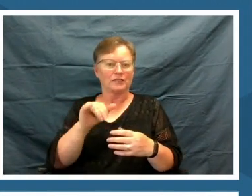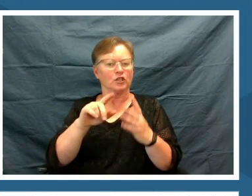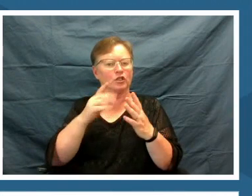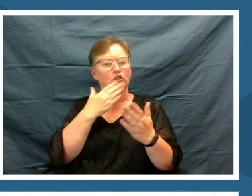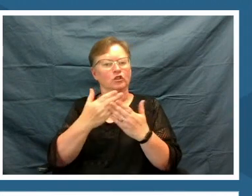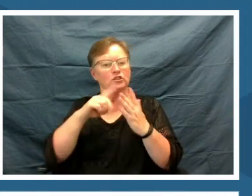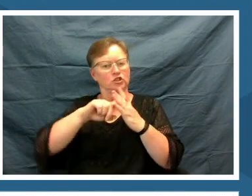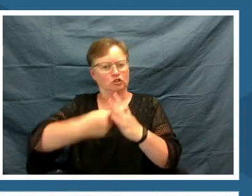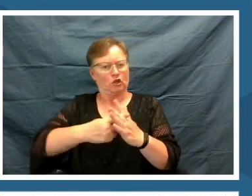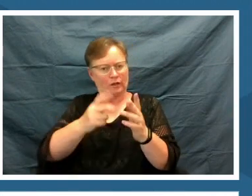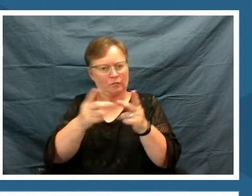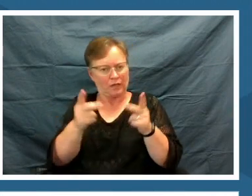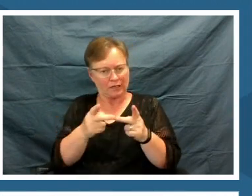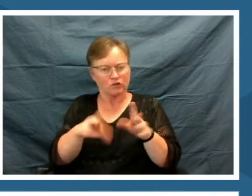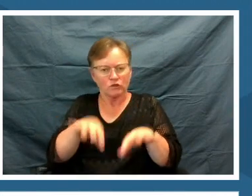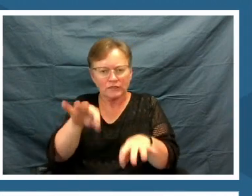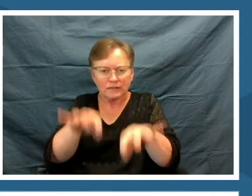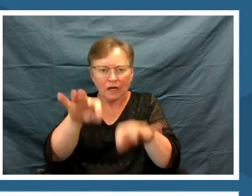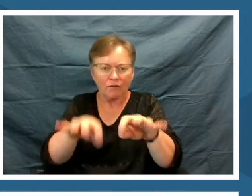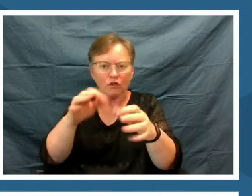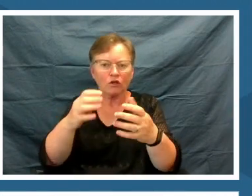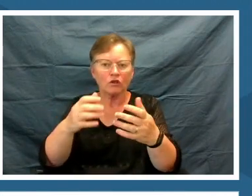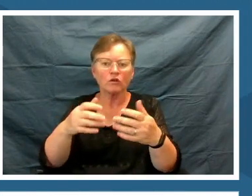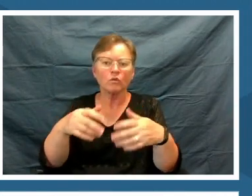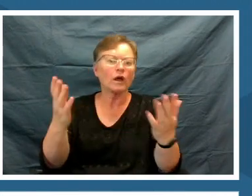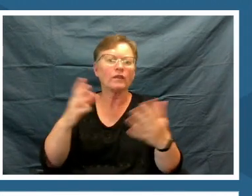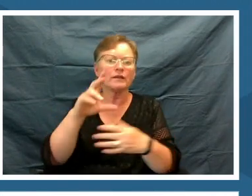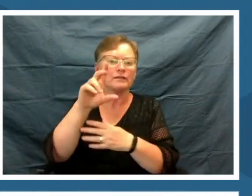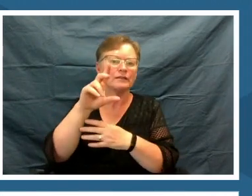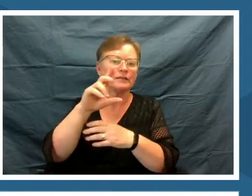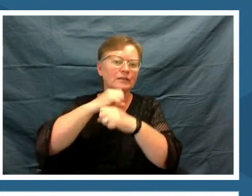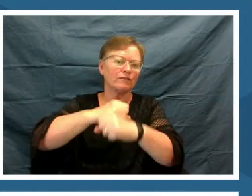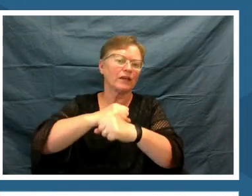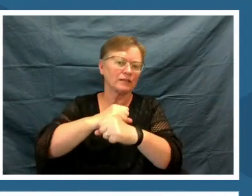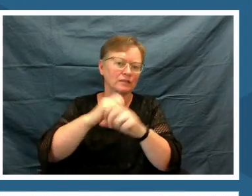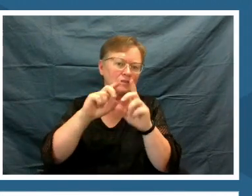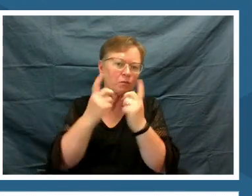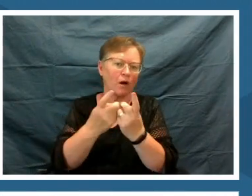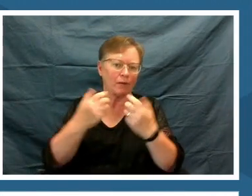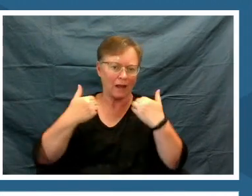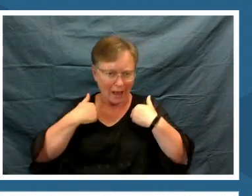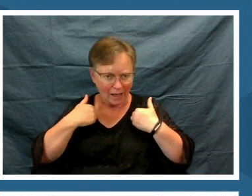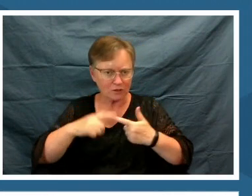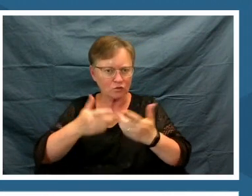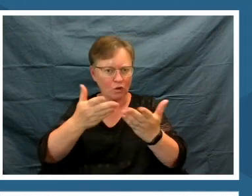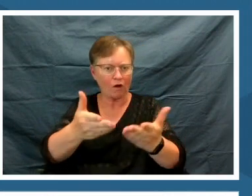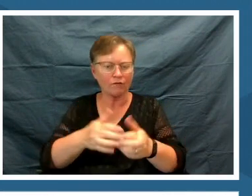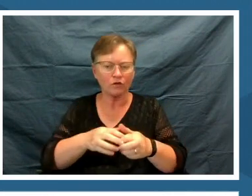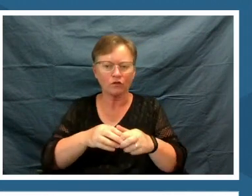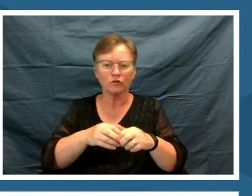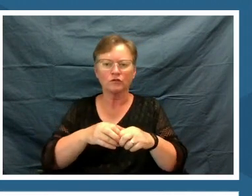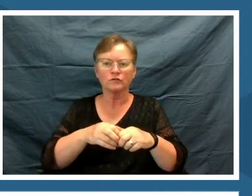that the department of defense has to offer um